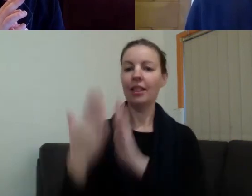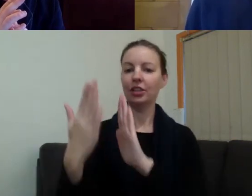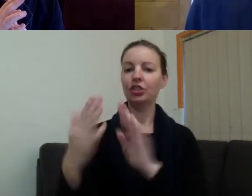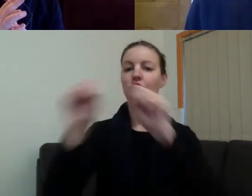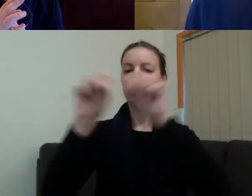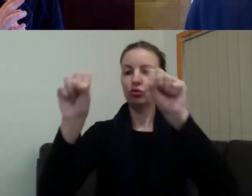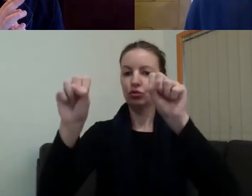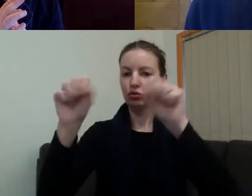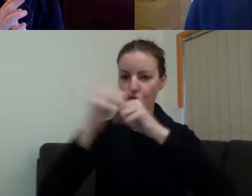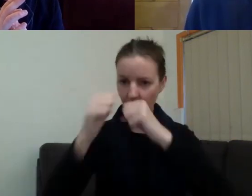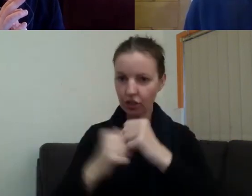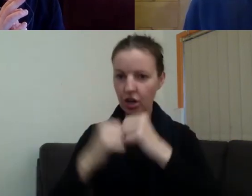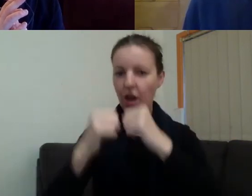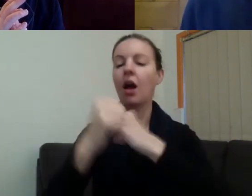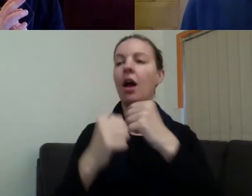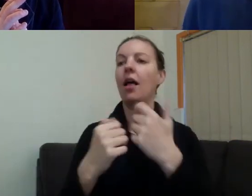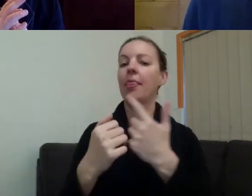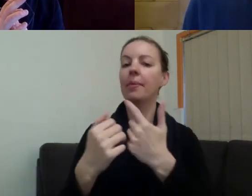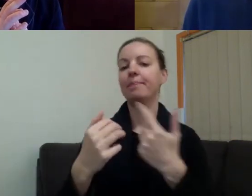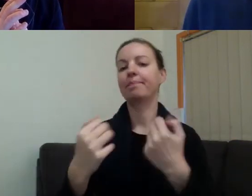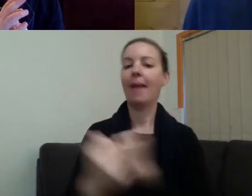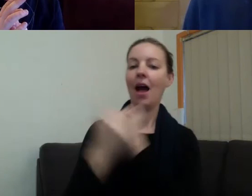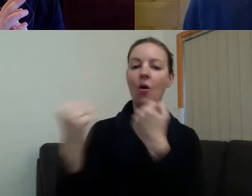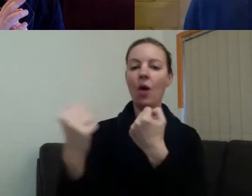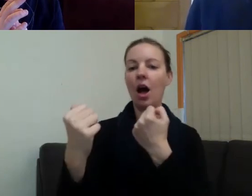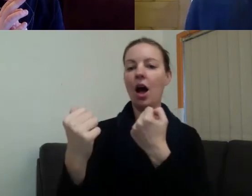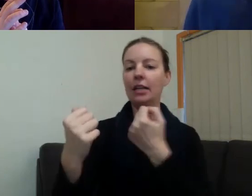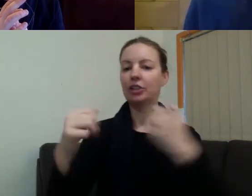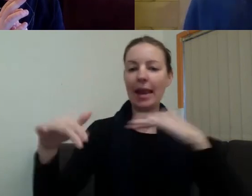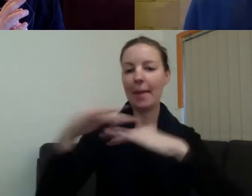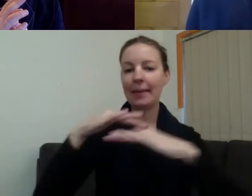you can leave us as a takeaway.